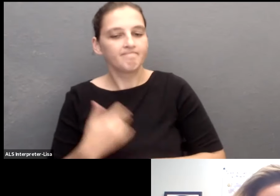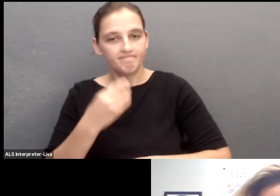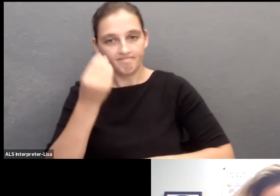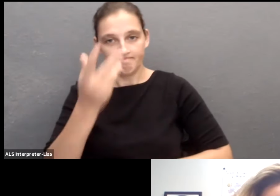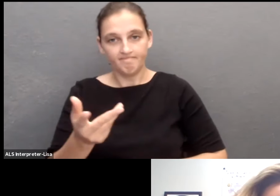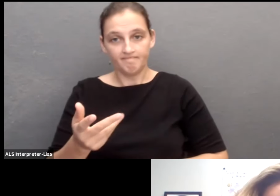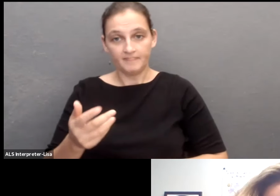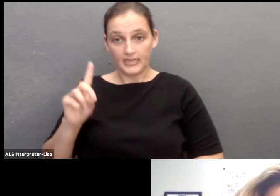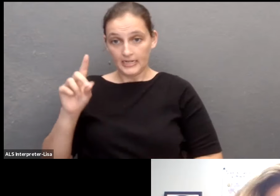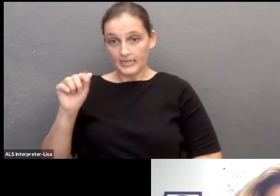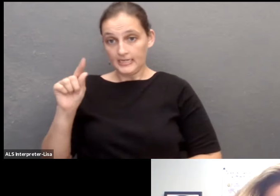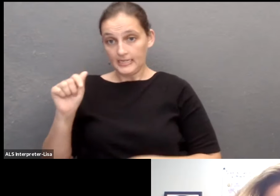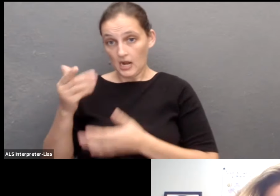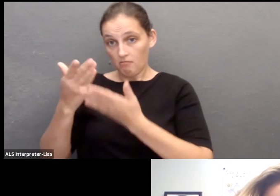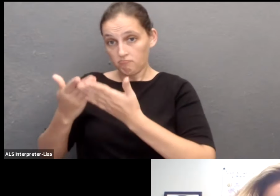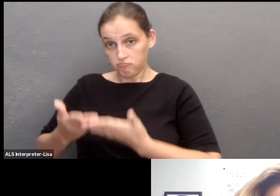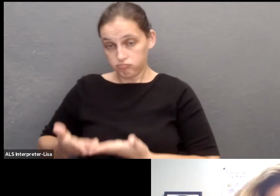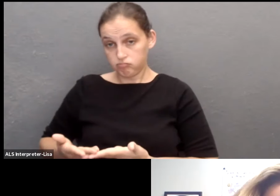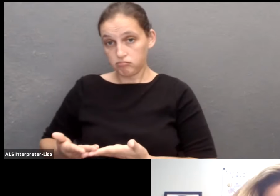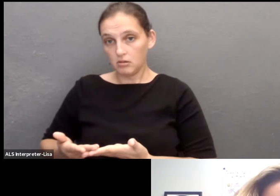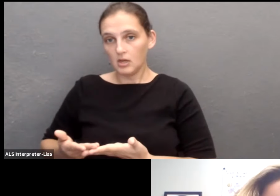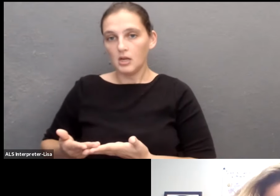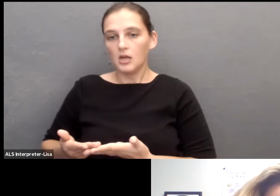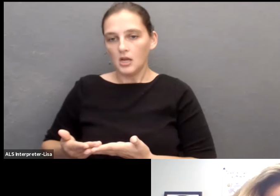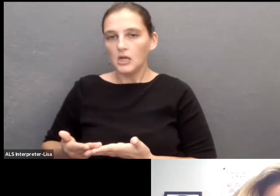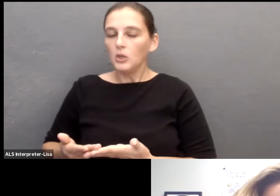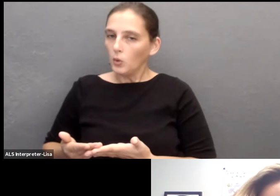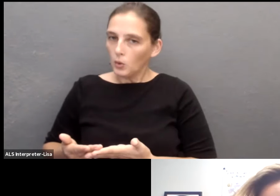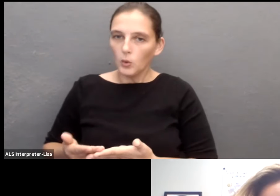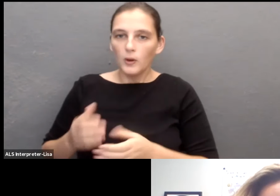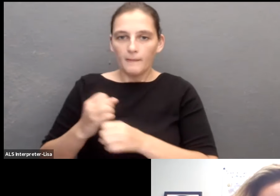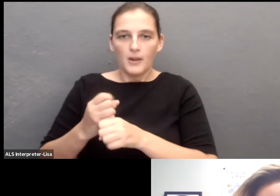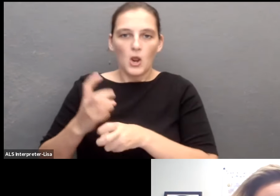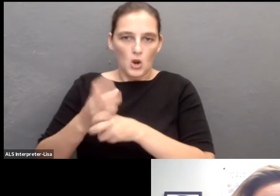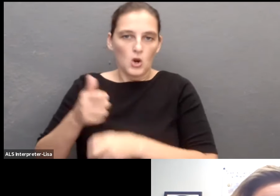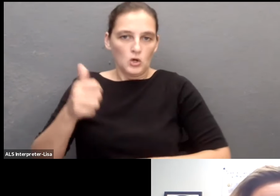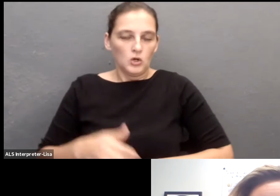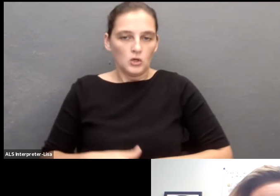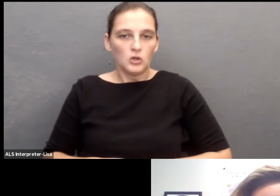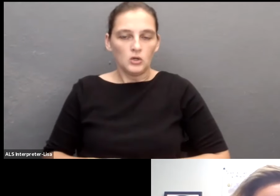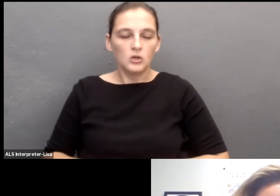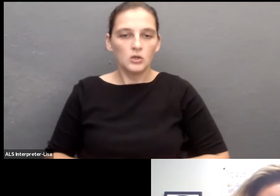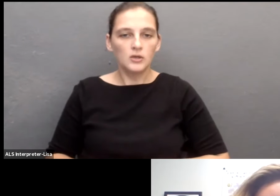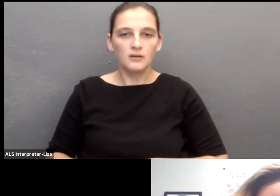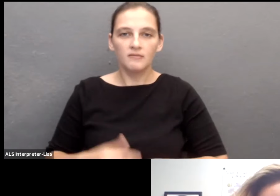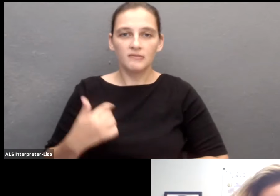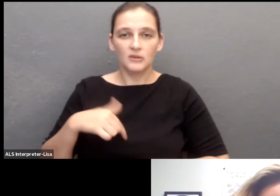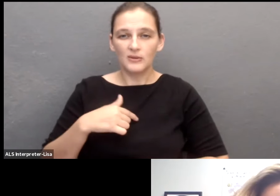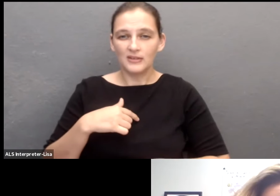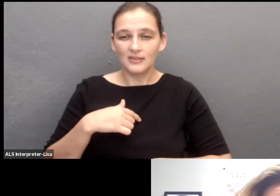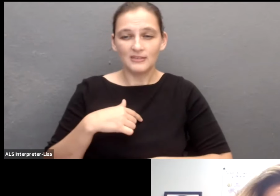standpoint that definitely makes it harder, we have found it very hard to collect information